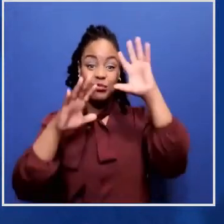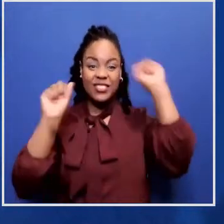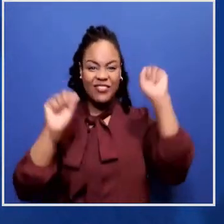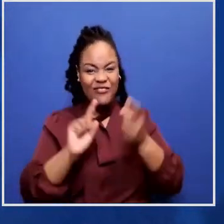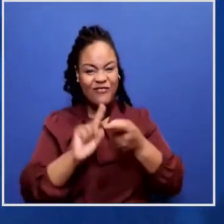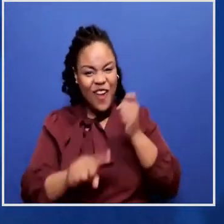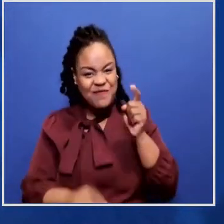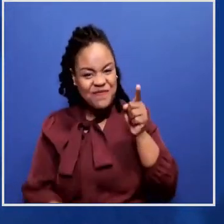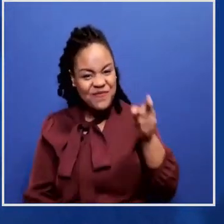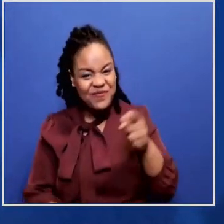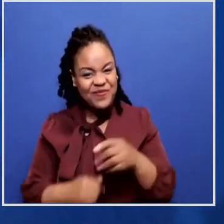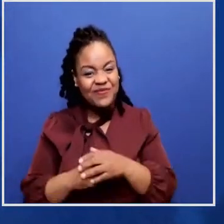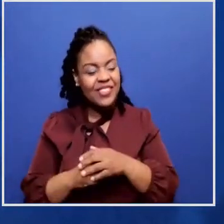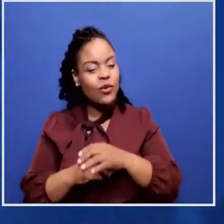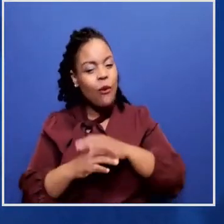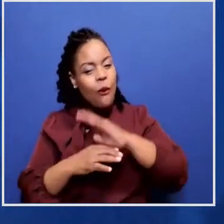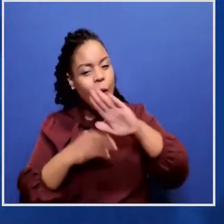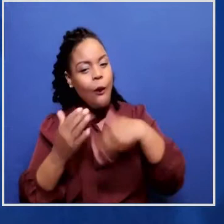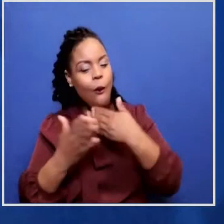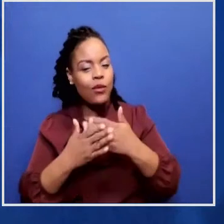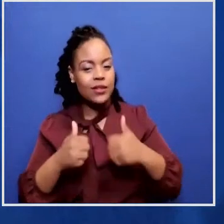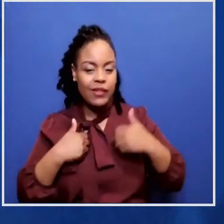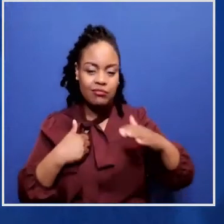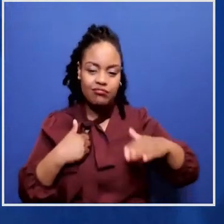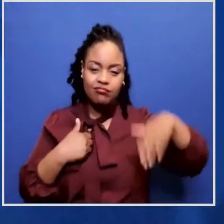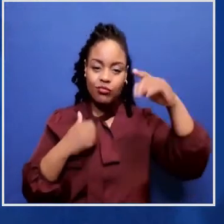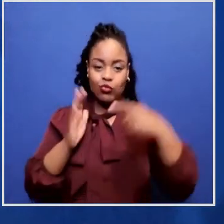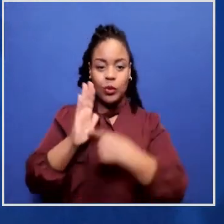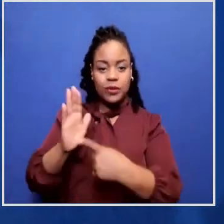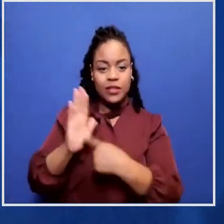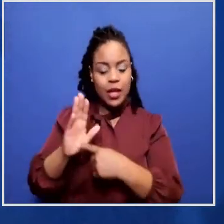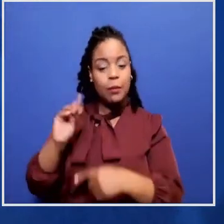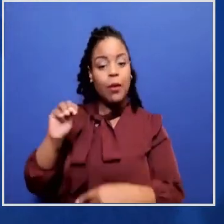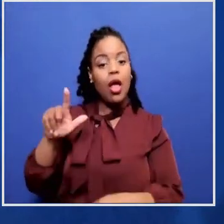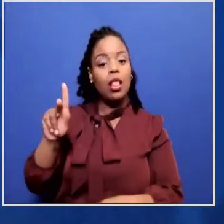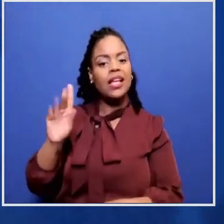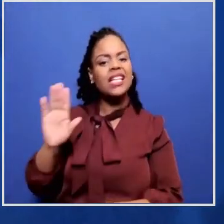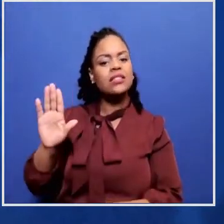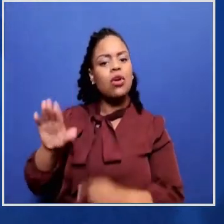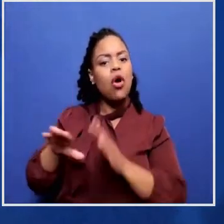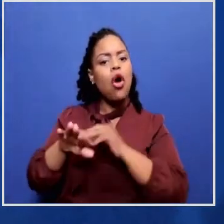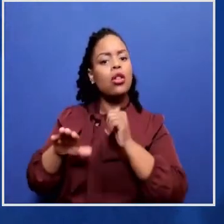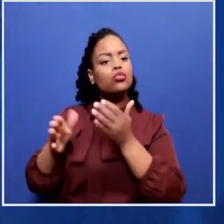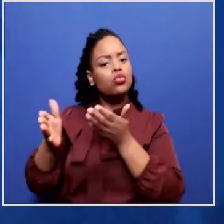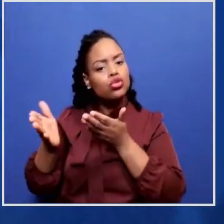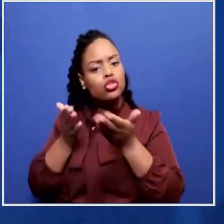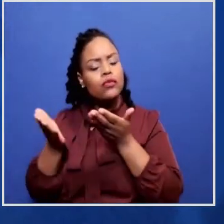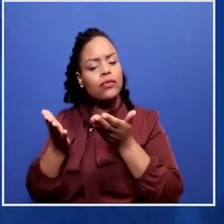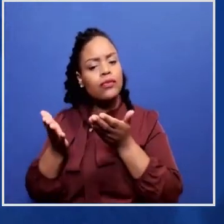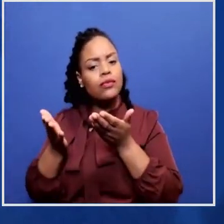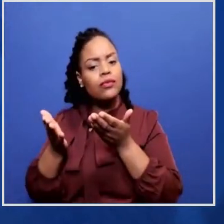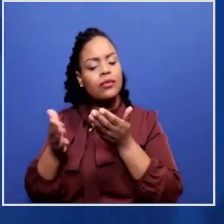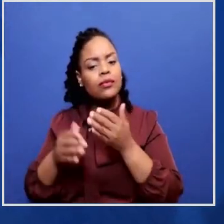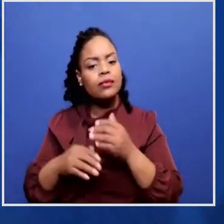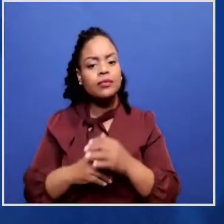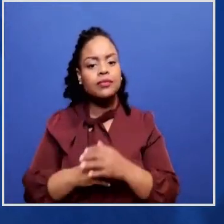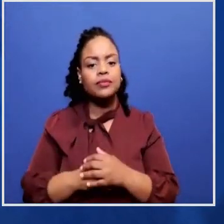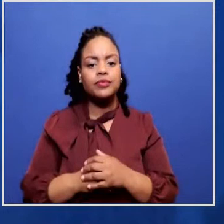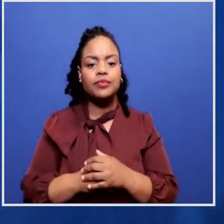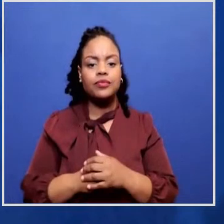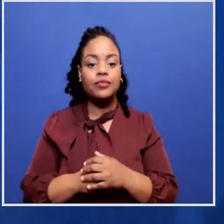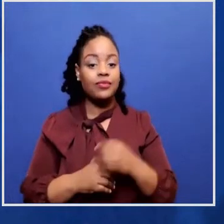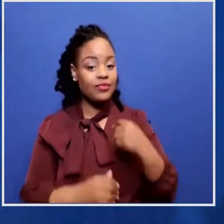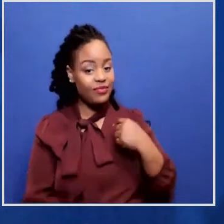A STATE DEFINED BY OUR NEXT